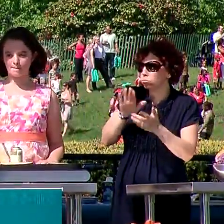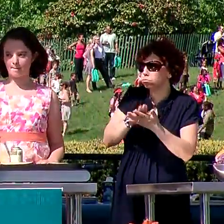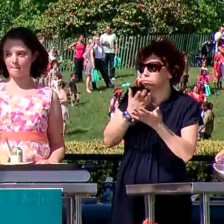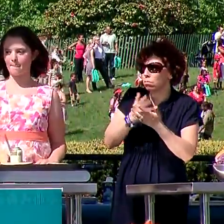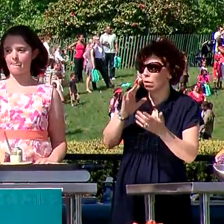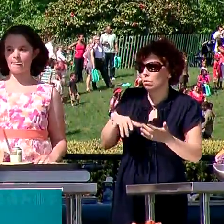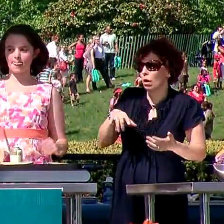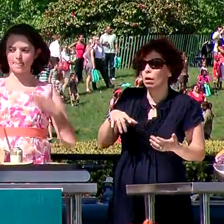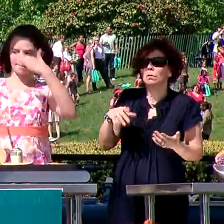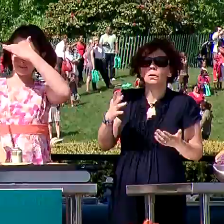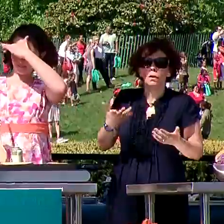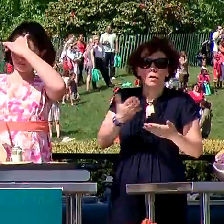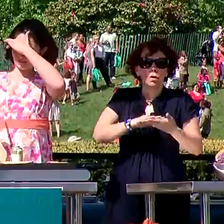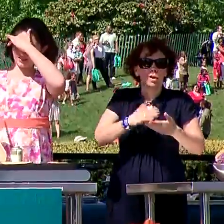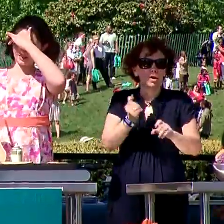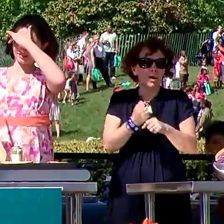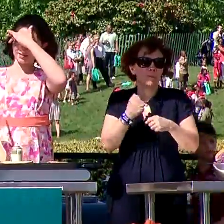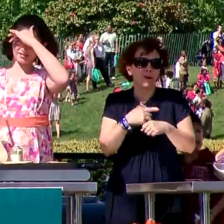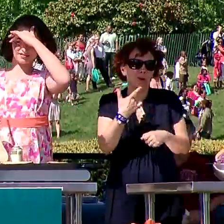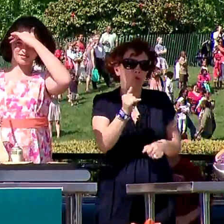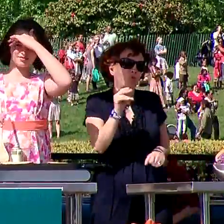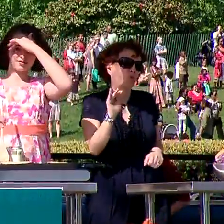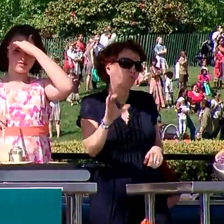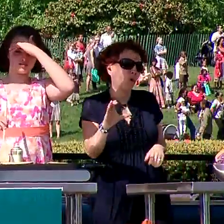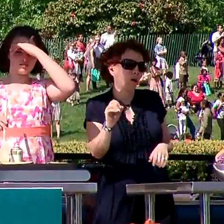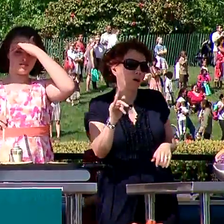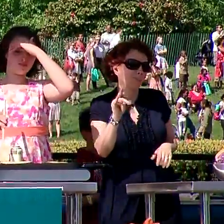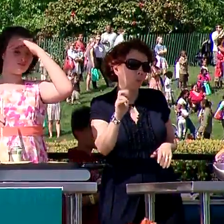and you can also make guacamole and make a nice salsa, cilantro,